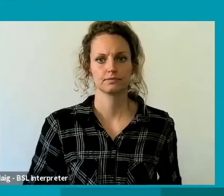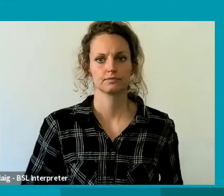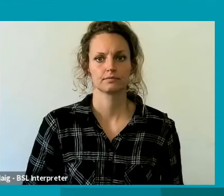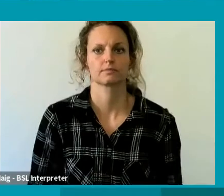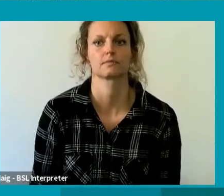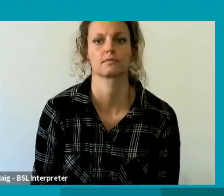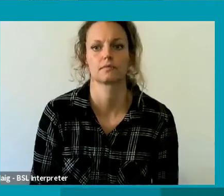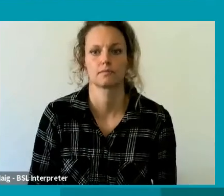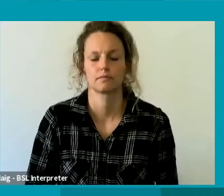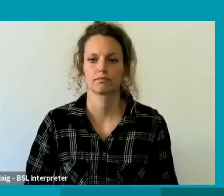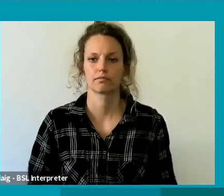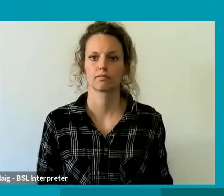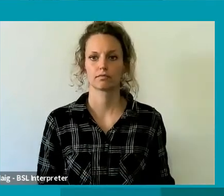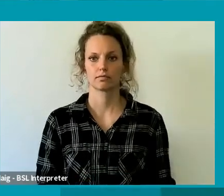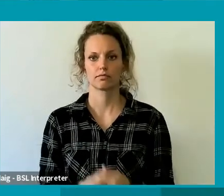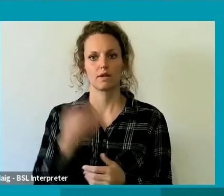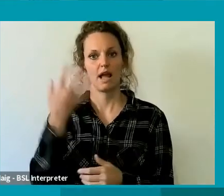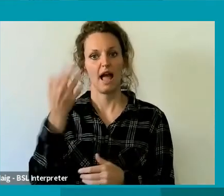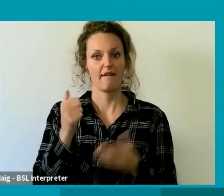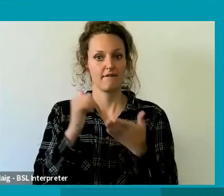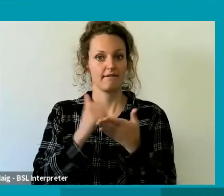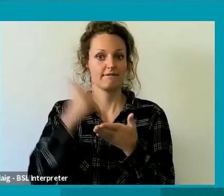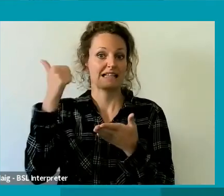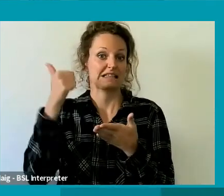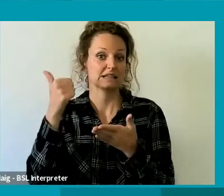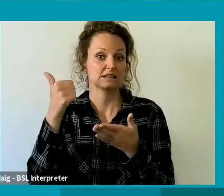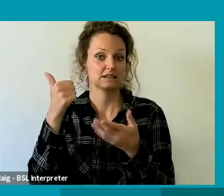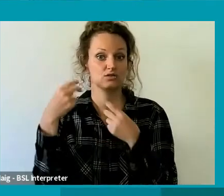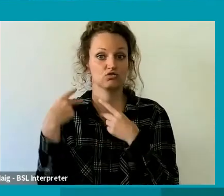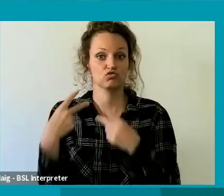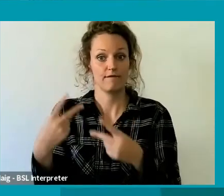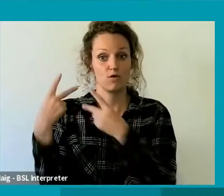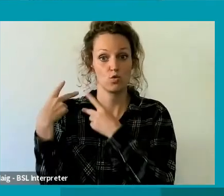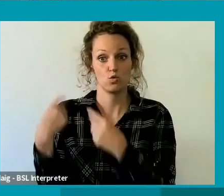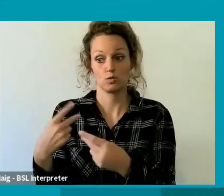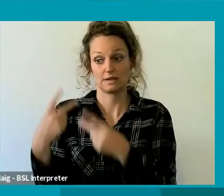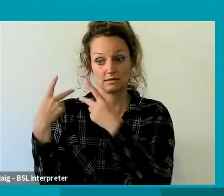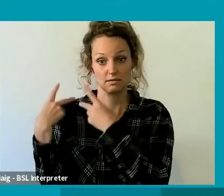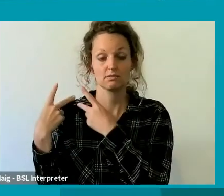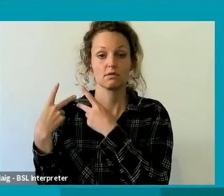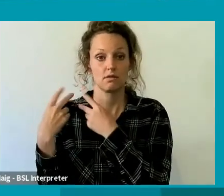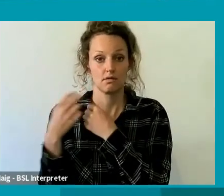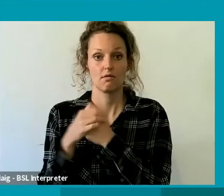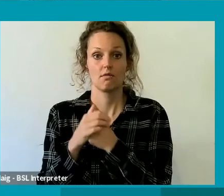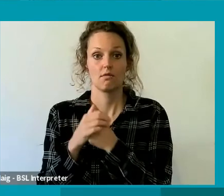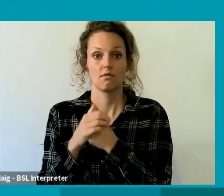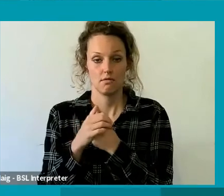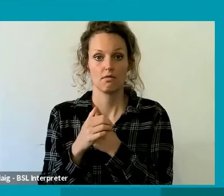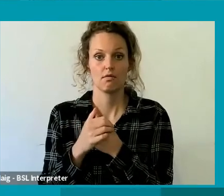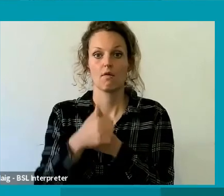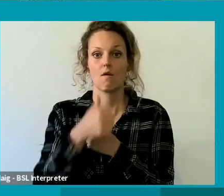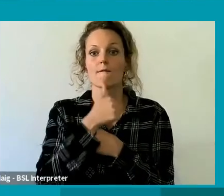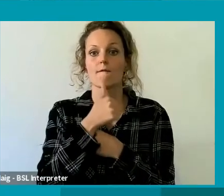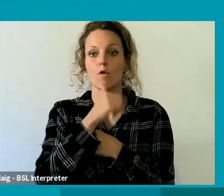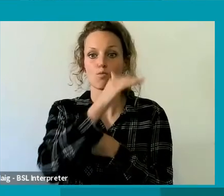will allow you to be more searchable. You've got to really cover these eight steps.